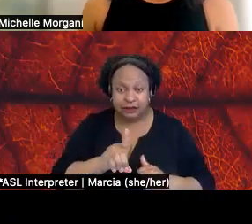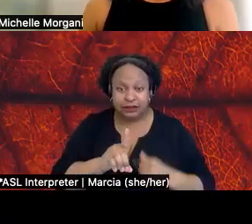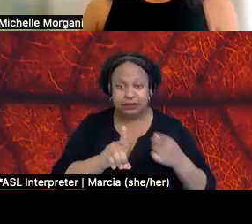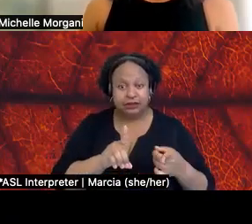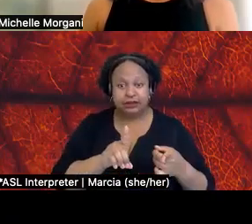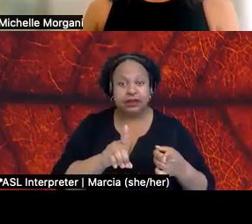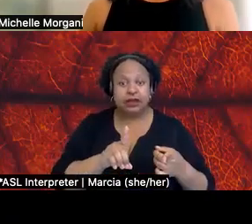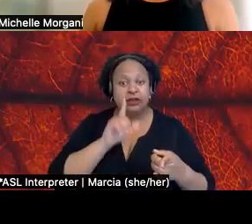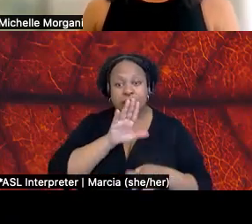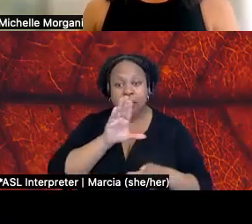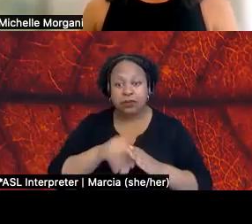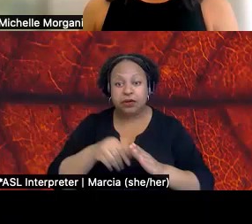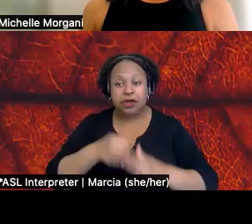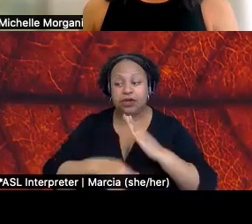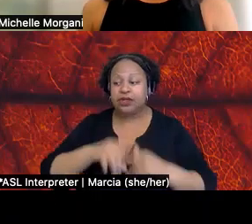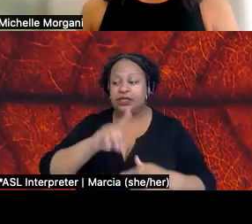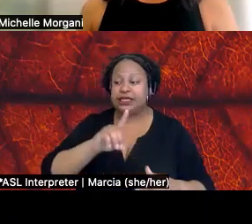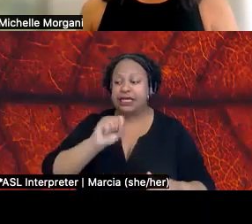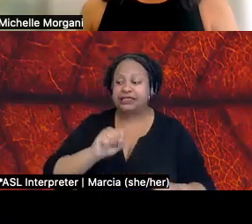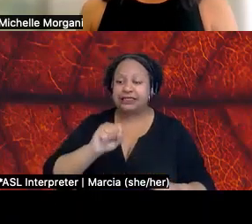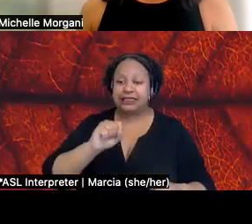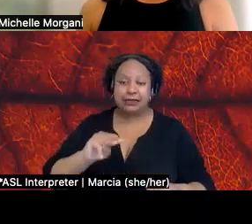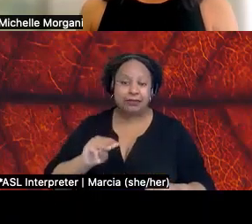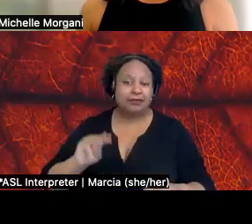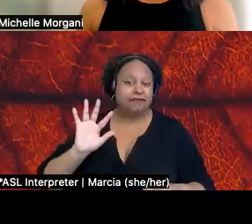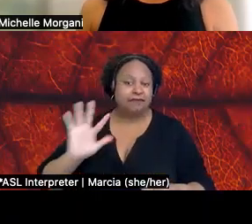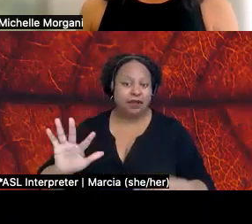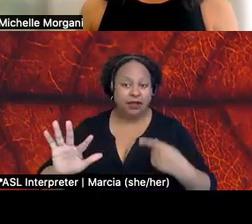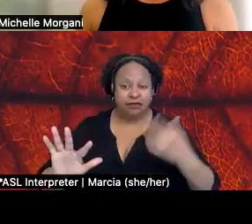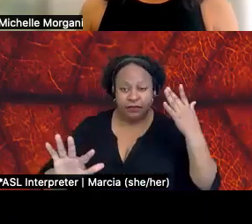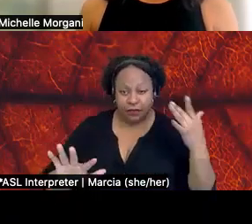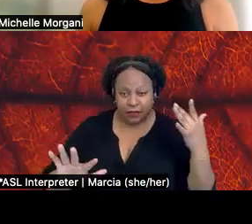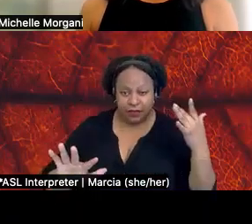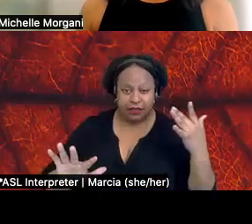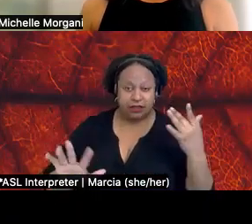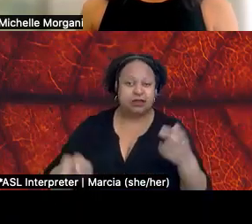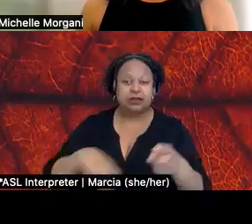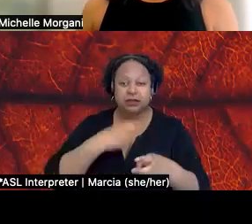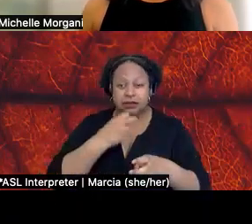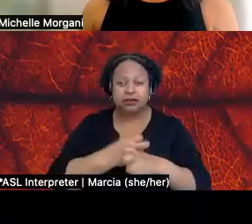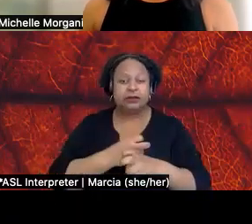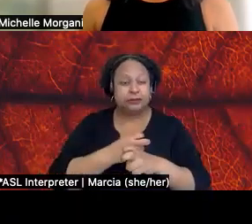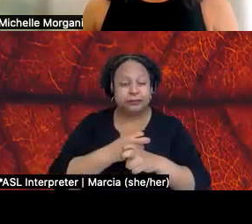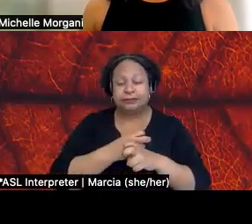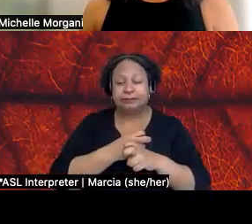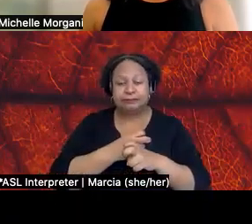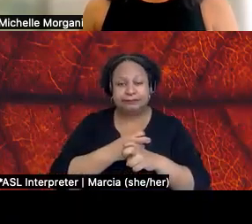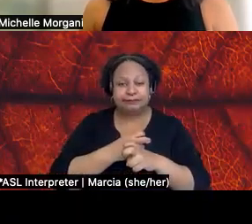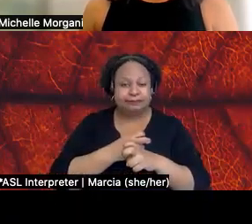in the DSM-5 because it is so hard to pin down as to what might be going on.